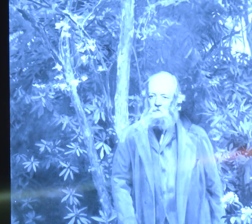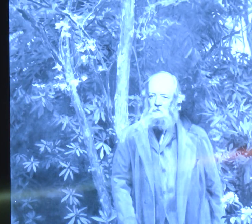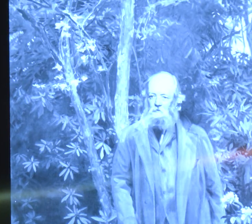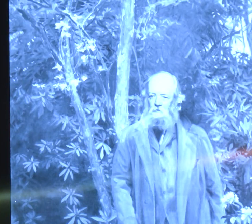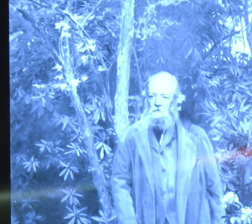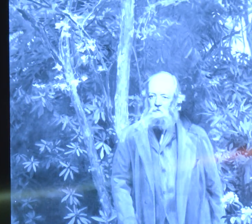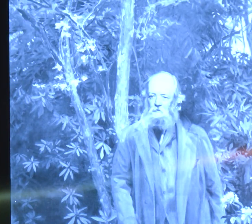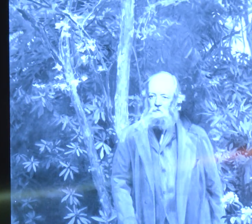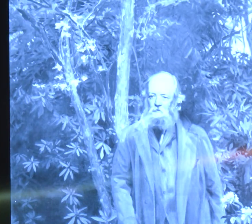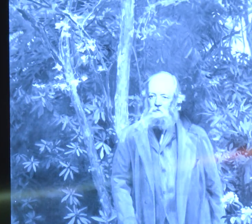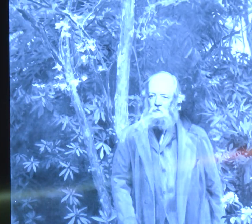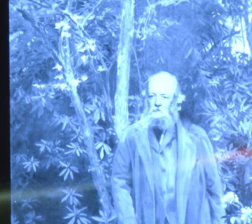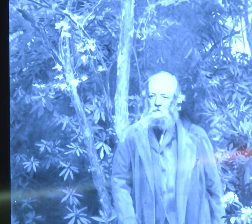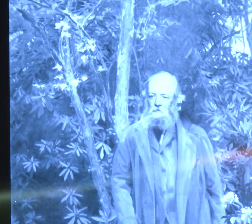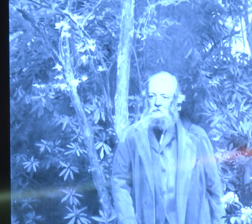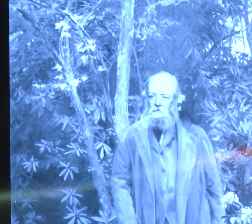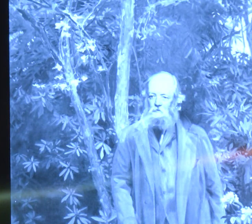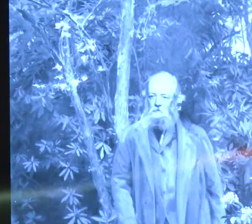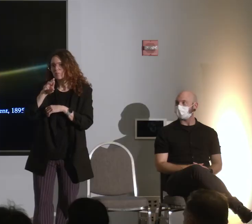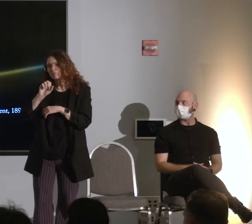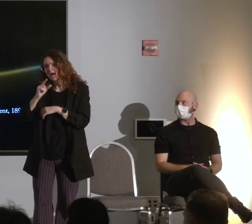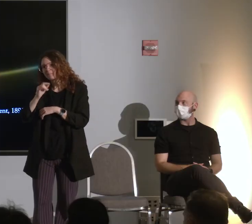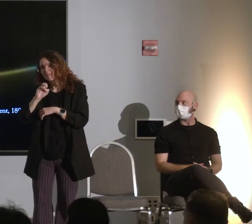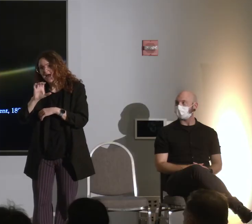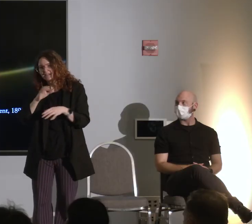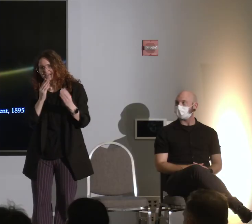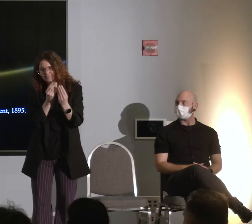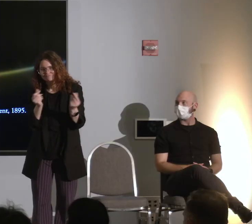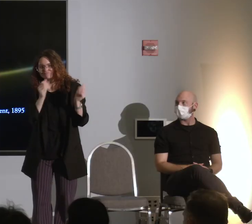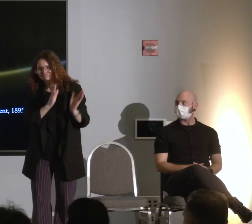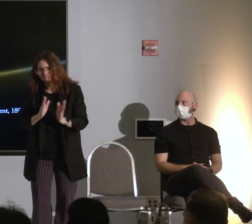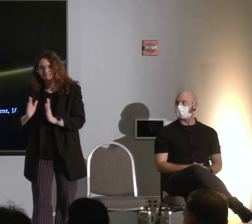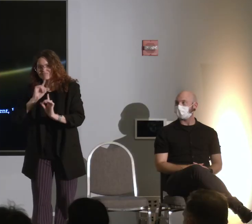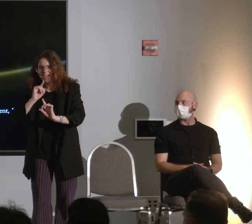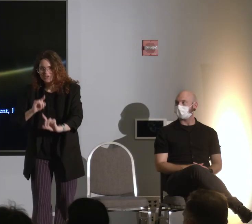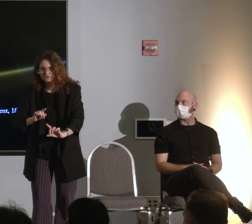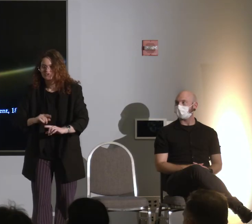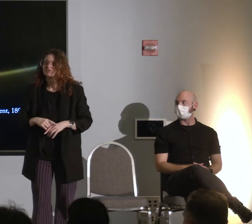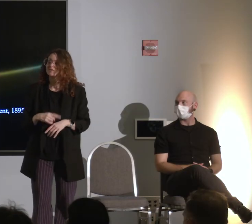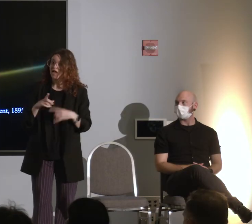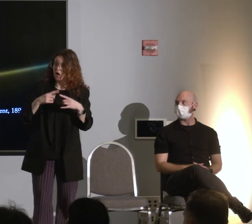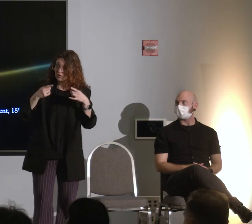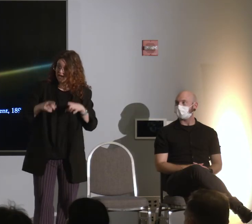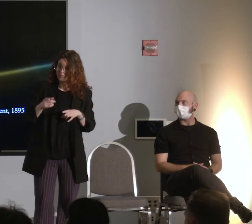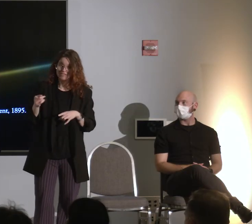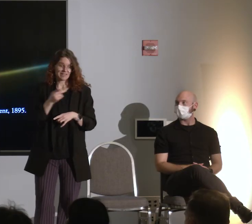the American compulsion for pragmatic answers. And as the nation came into its own, these two men of genius employed the gifts